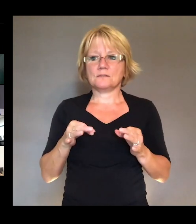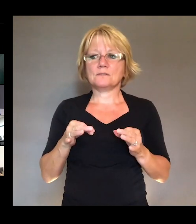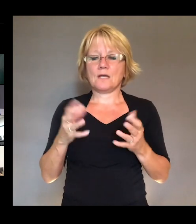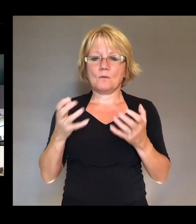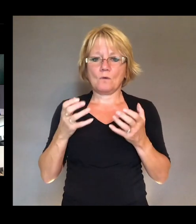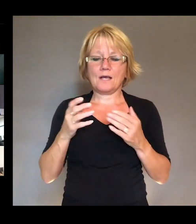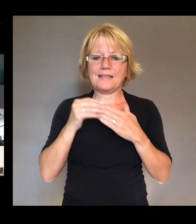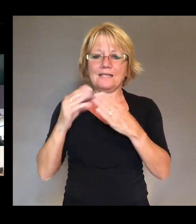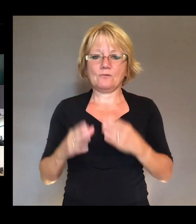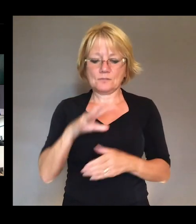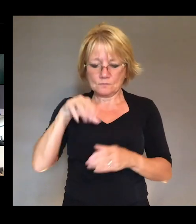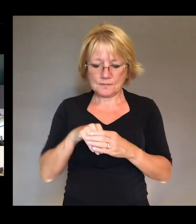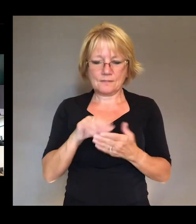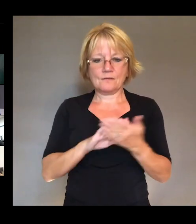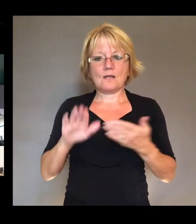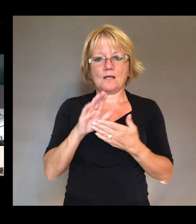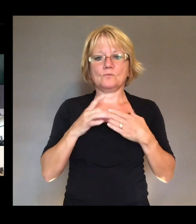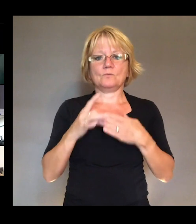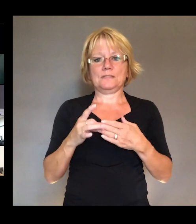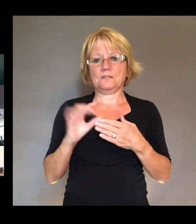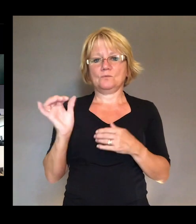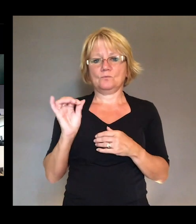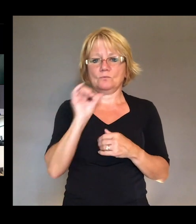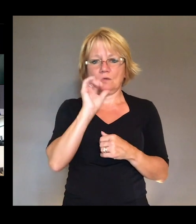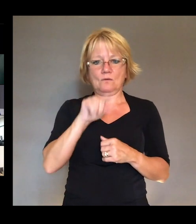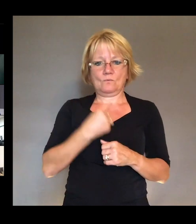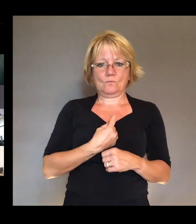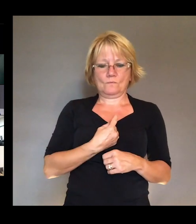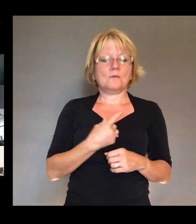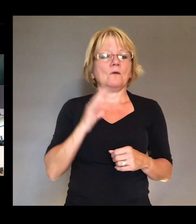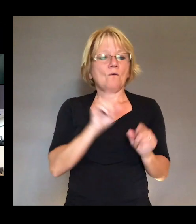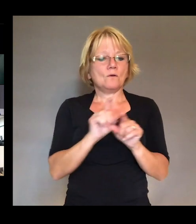I want to really have those leaders within our college community also leading these programs.